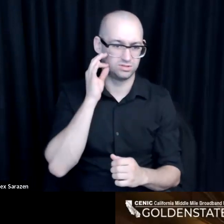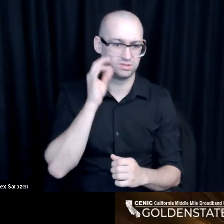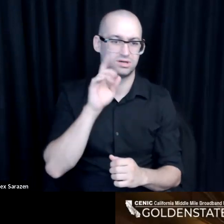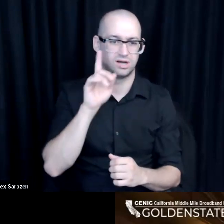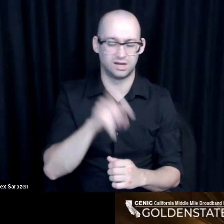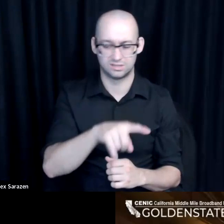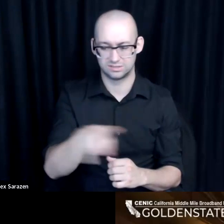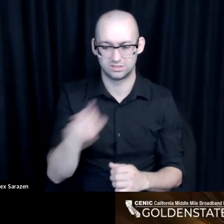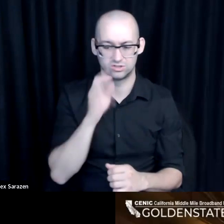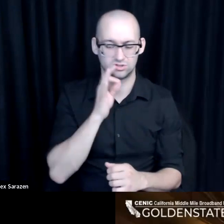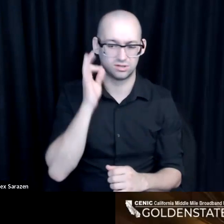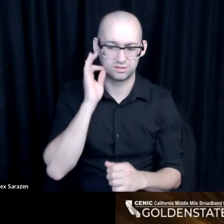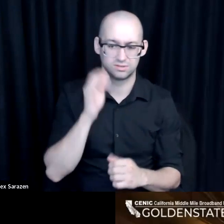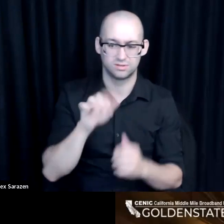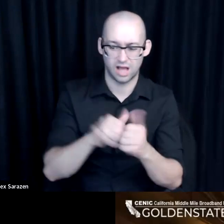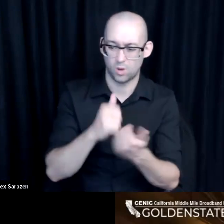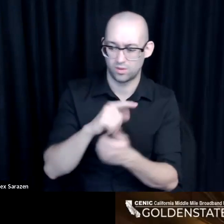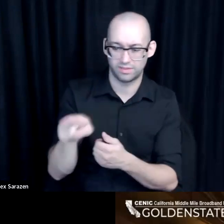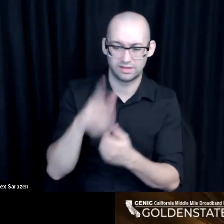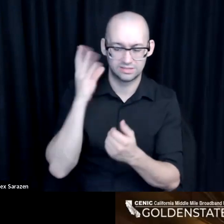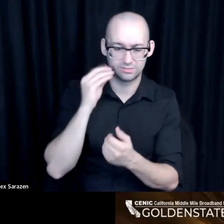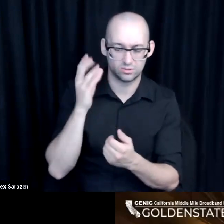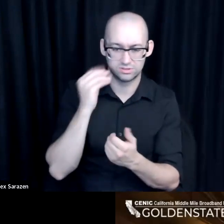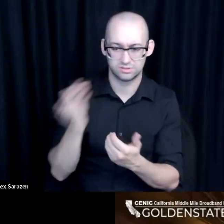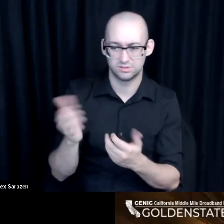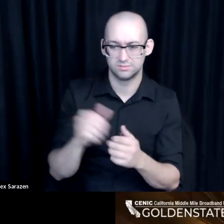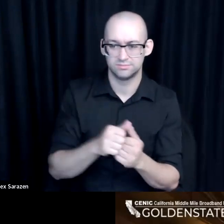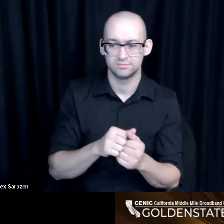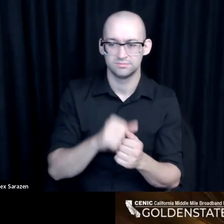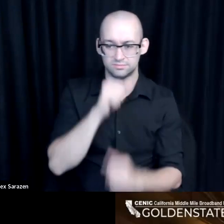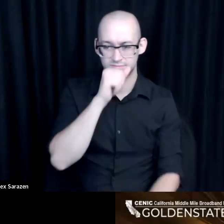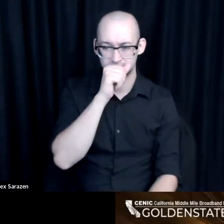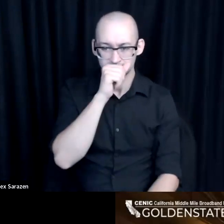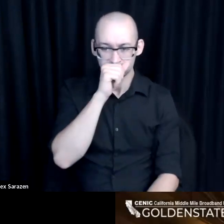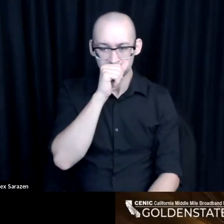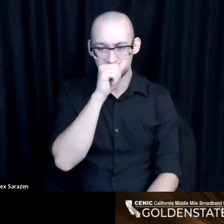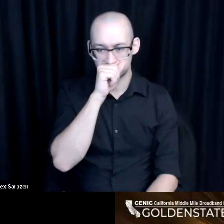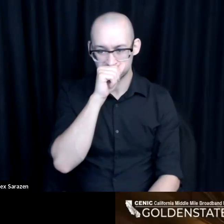and vet those vendors on, you know through the other Tribes. So that is, that is an option I